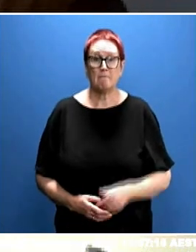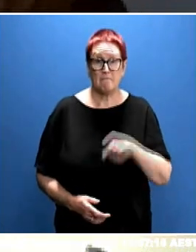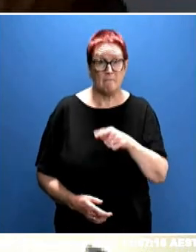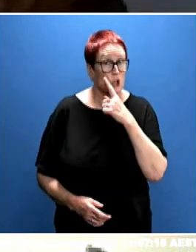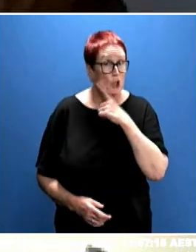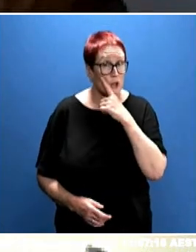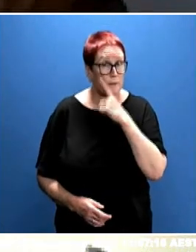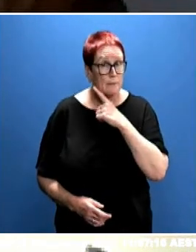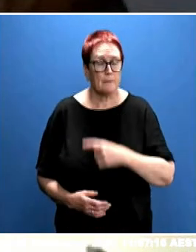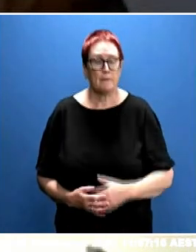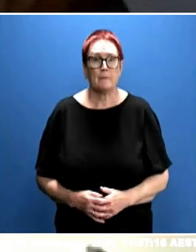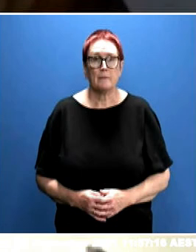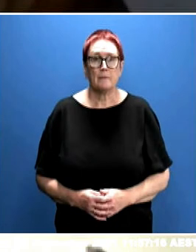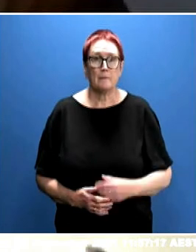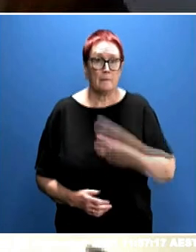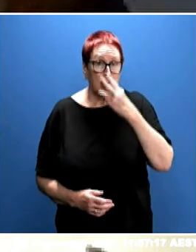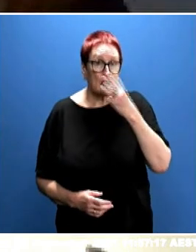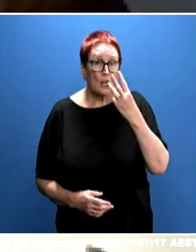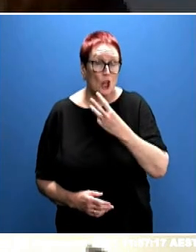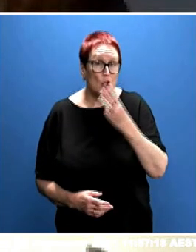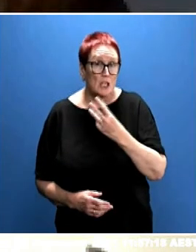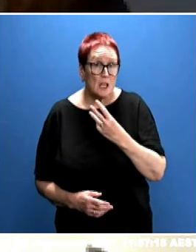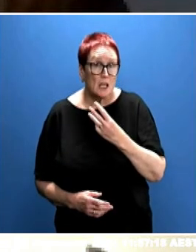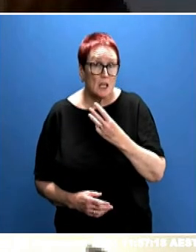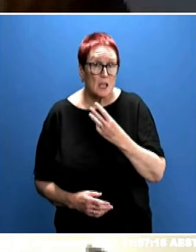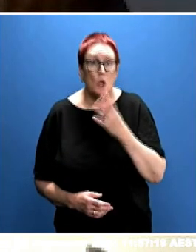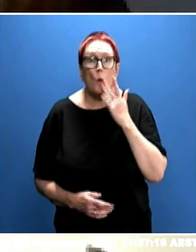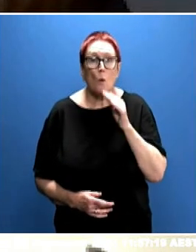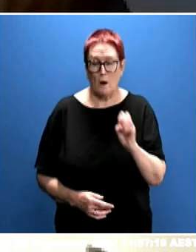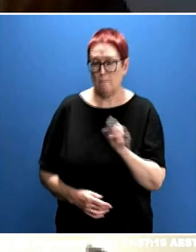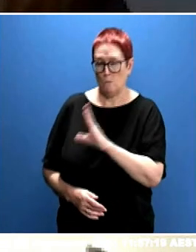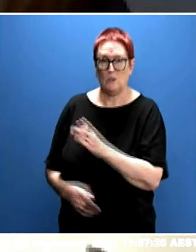she was 13 years of age at the time of her admission into Secure Care.